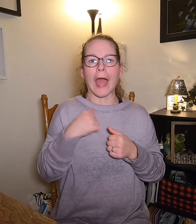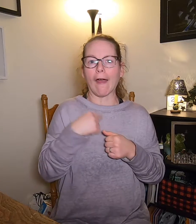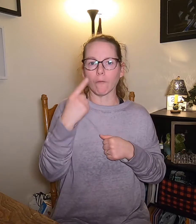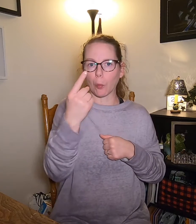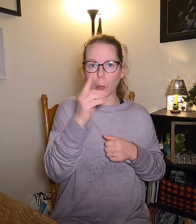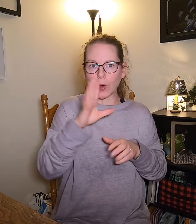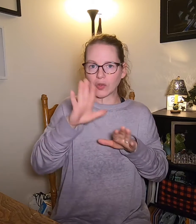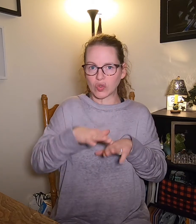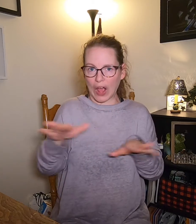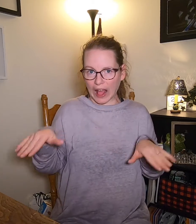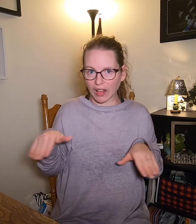I have one child